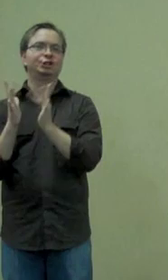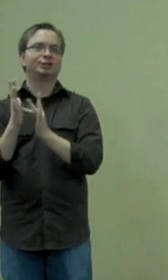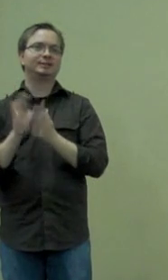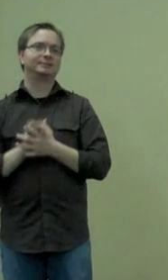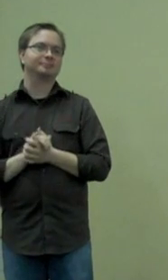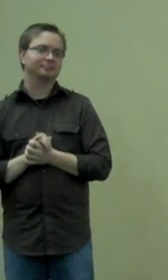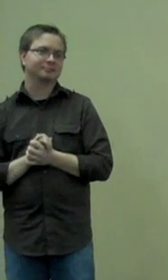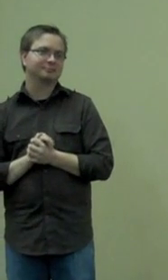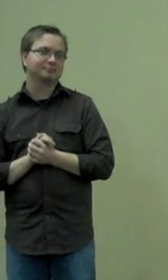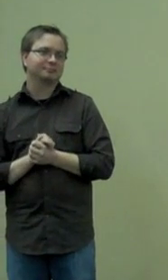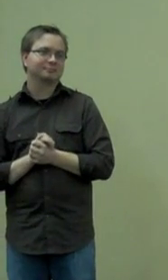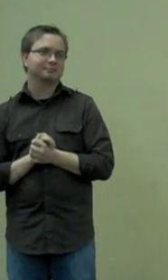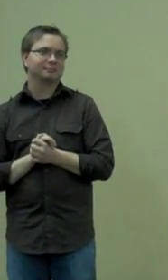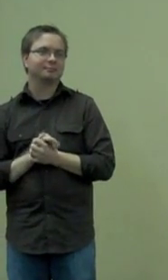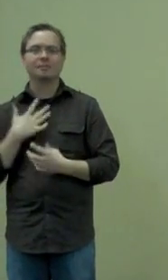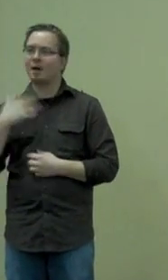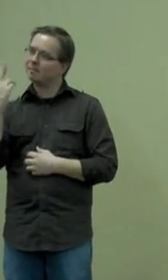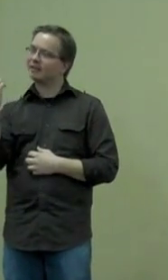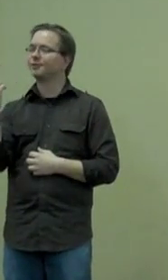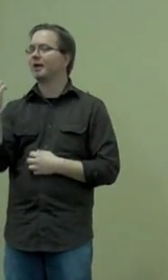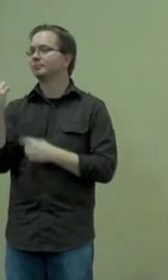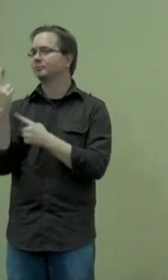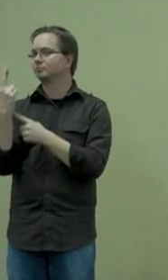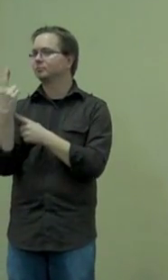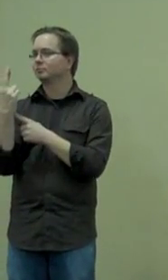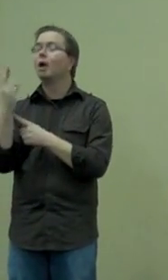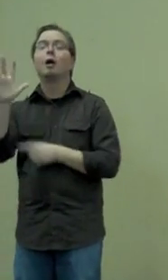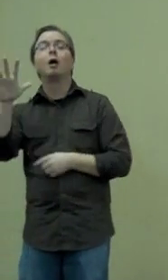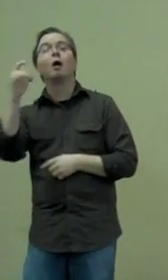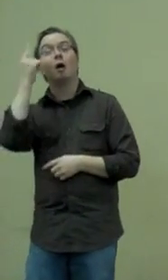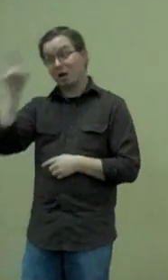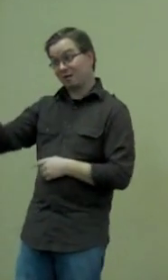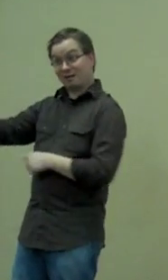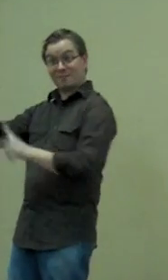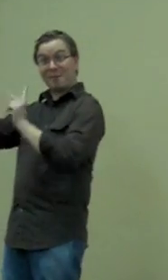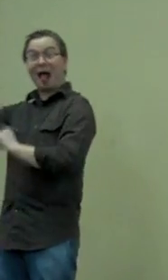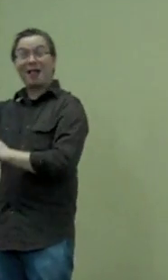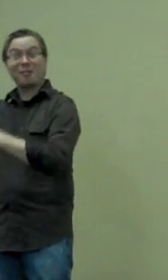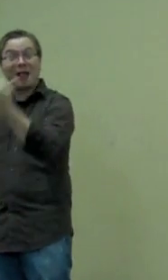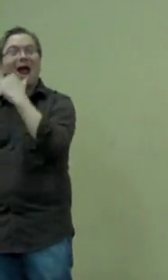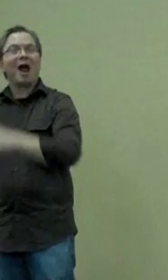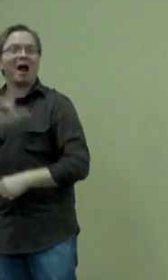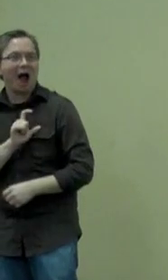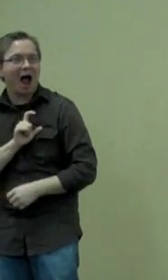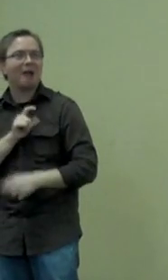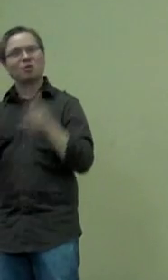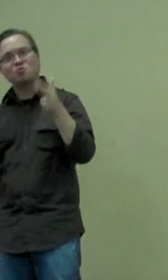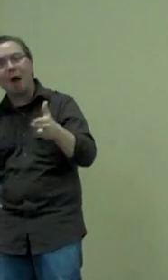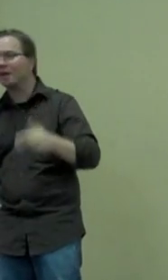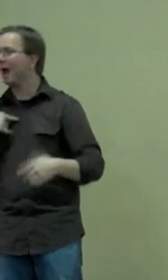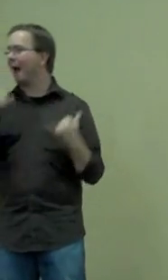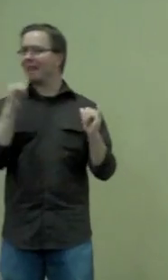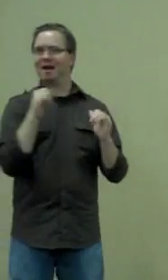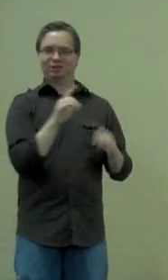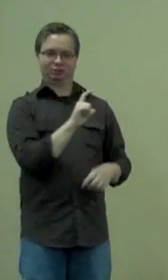He was my best friend. OK? While the neighbors were playing Cops and Robbers I was at home playing Jesus and Robbers